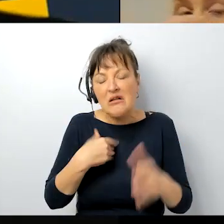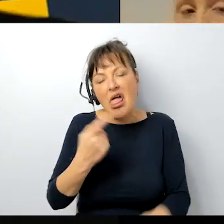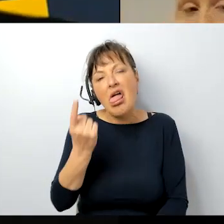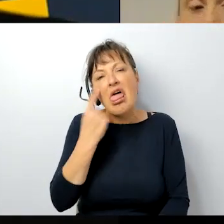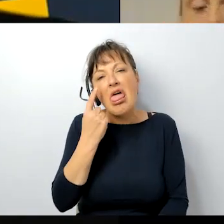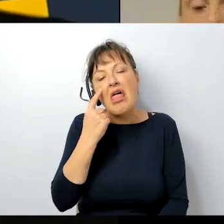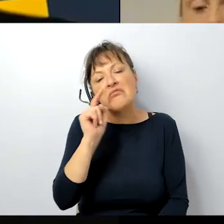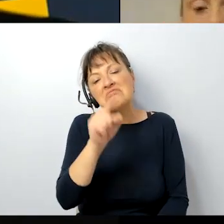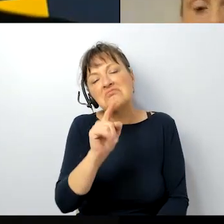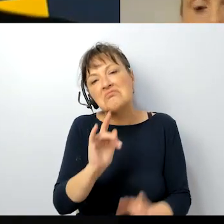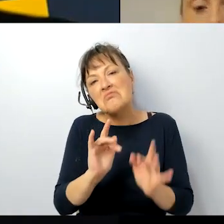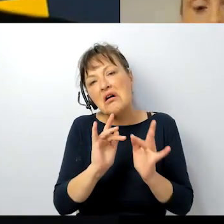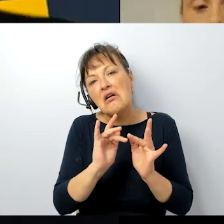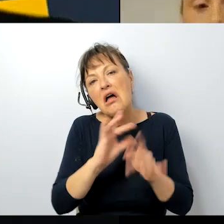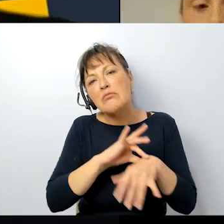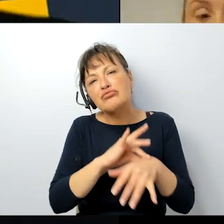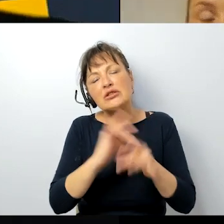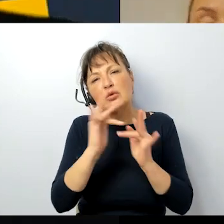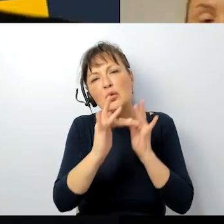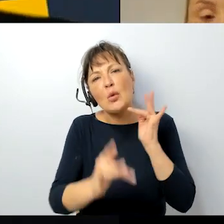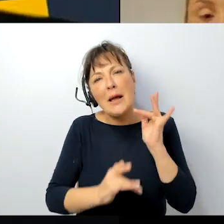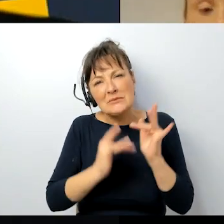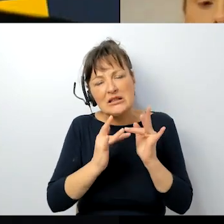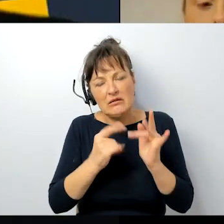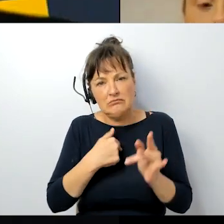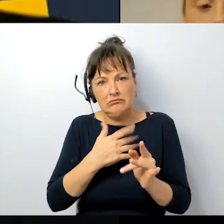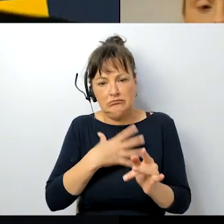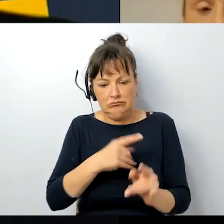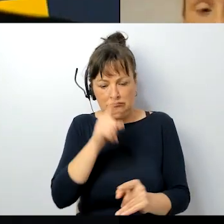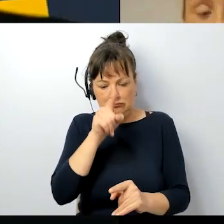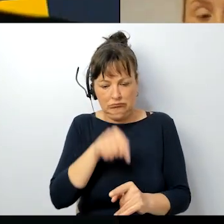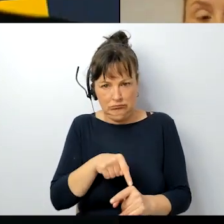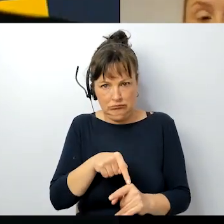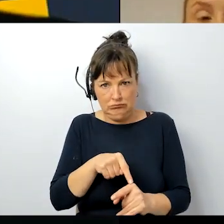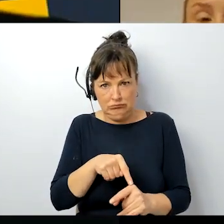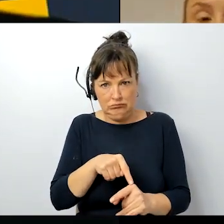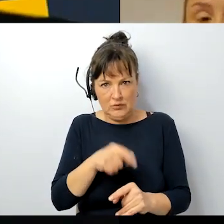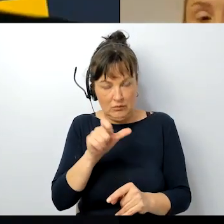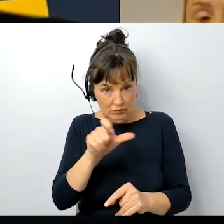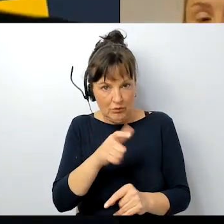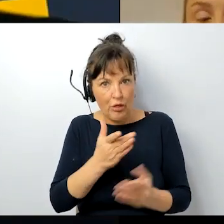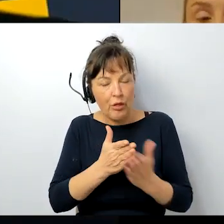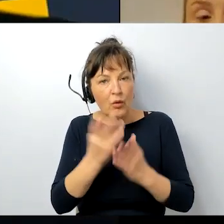go to university or get an apprenticeship, so actively looking on apprenticeship websites